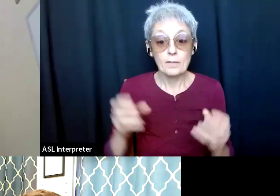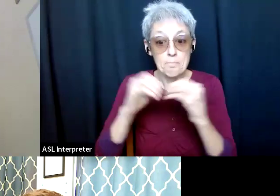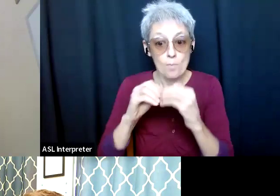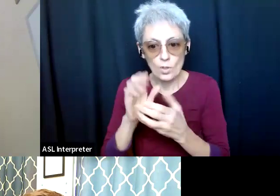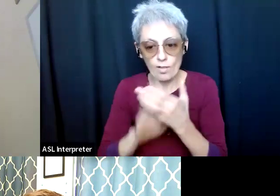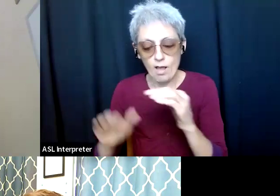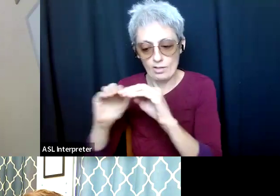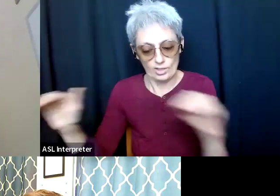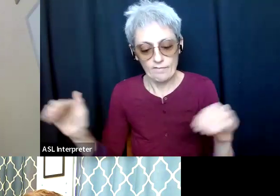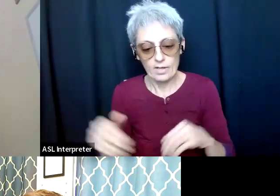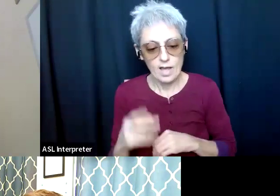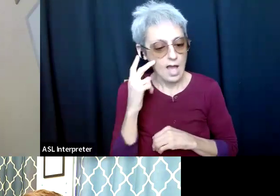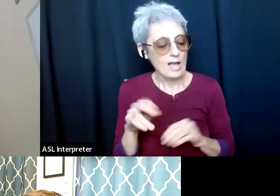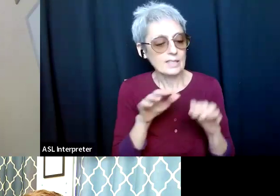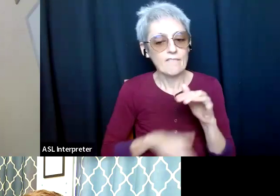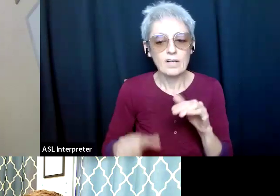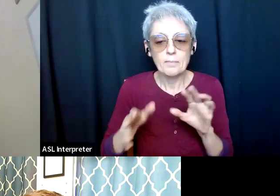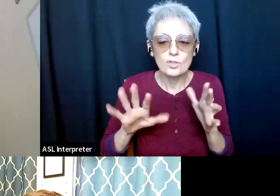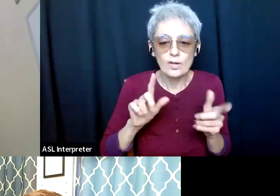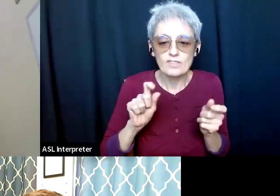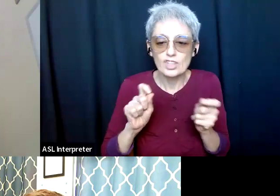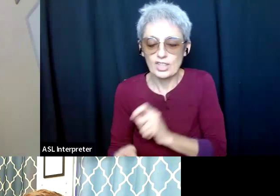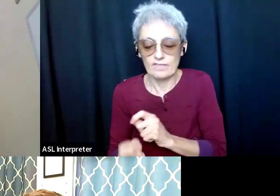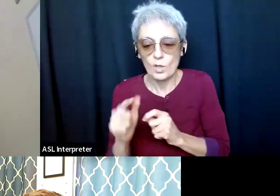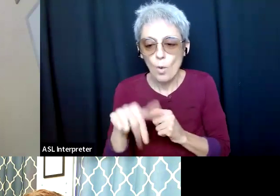But seeing none, are there any last minute